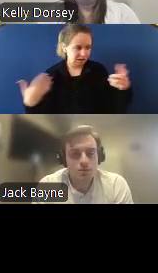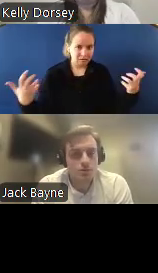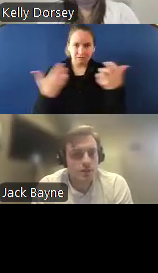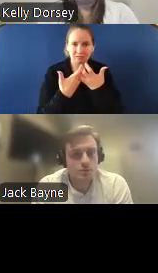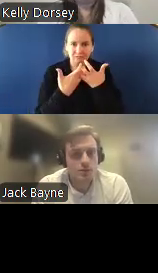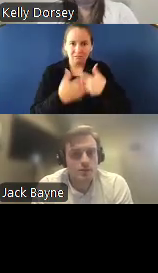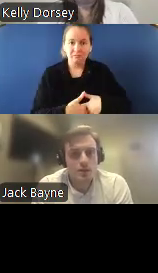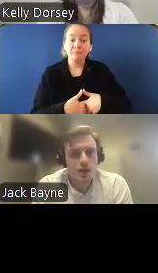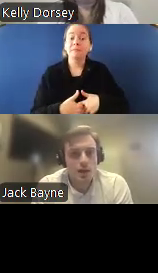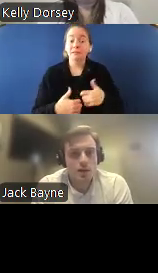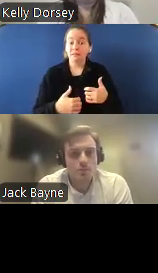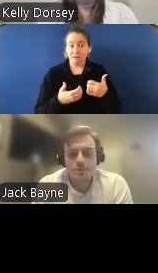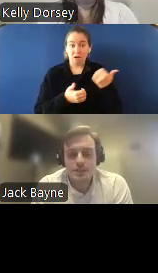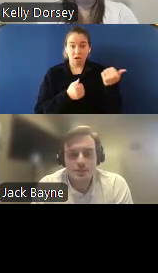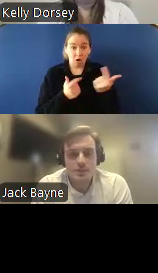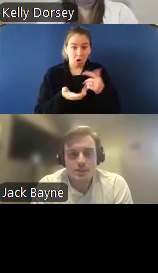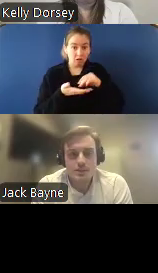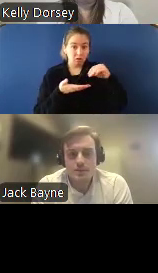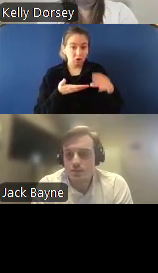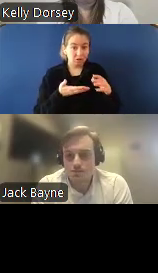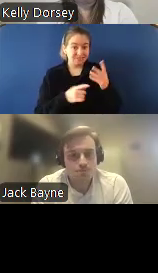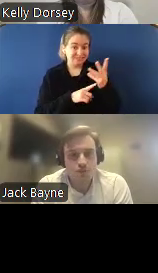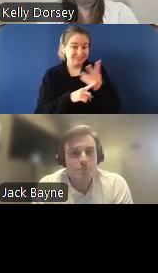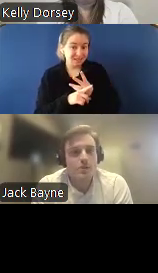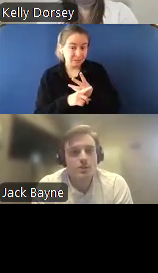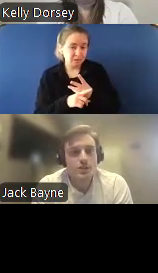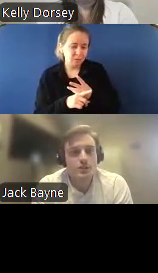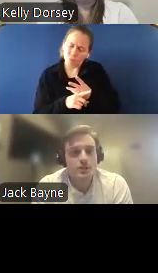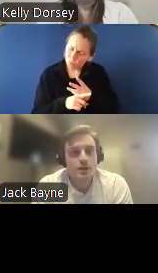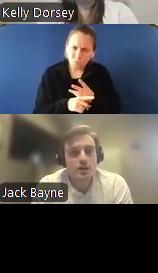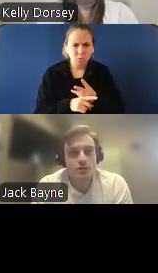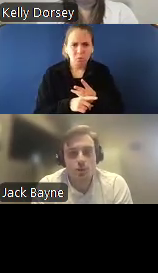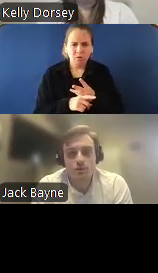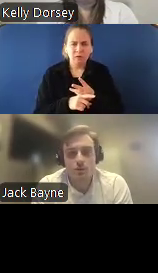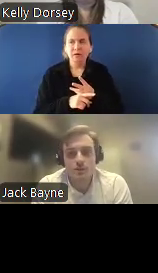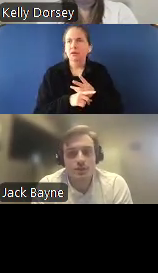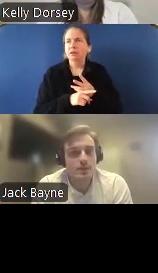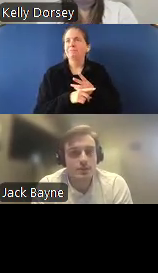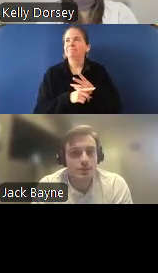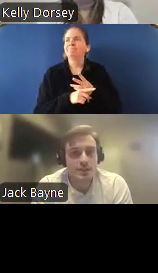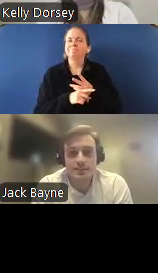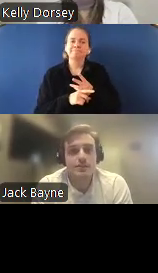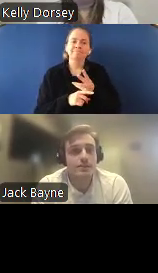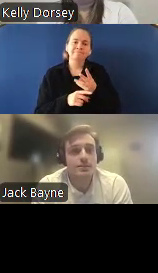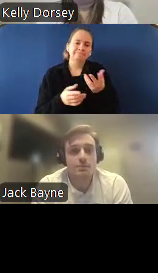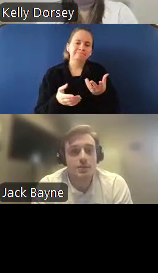of those six months is really very much adjacent to the workforce, and it was instantly something